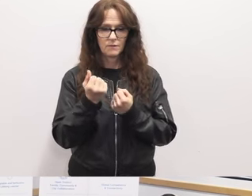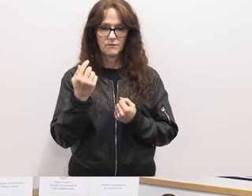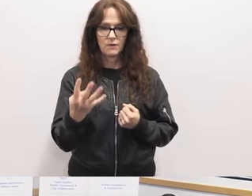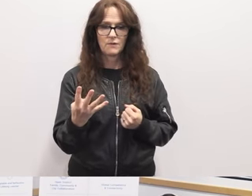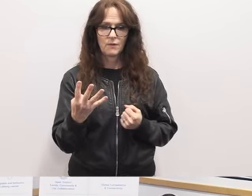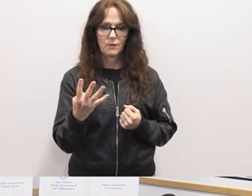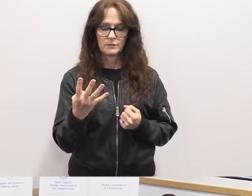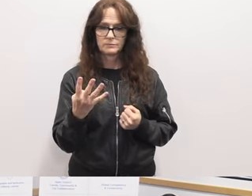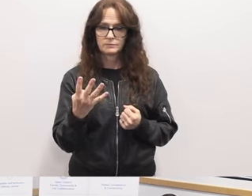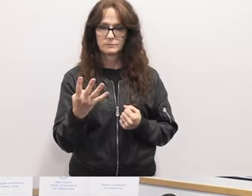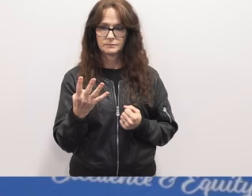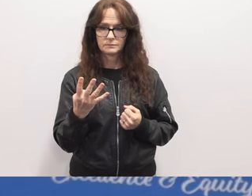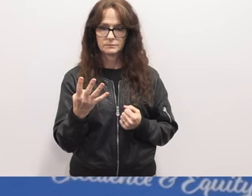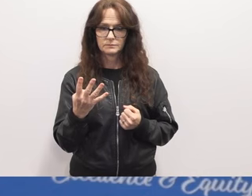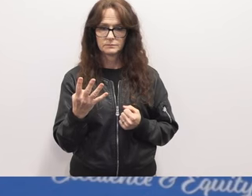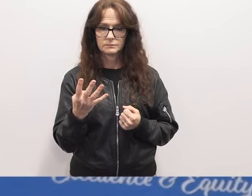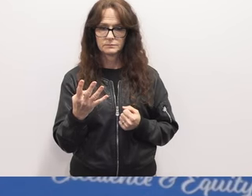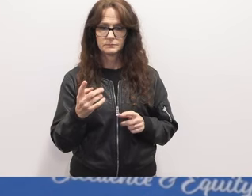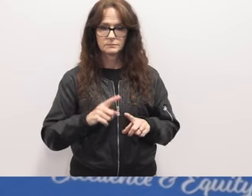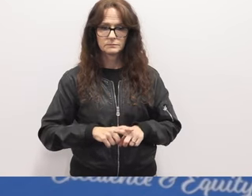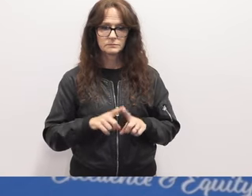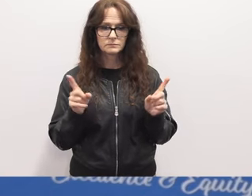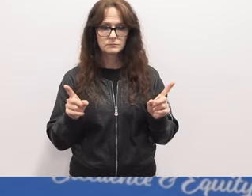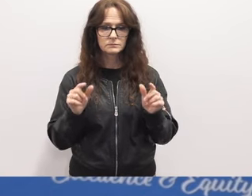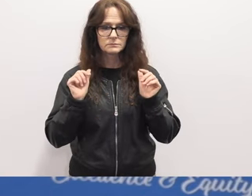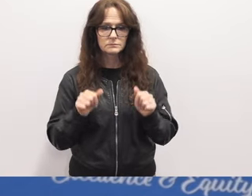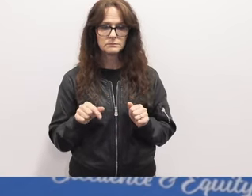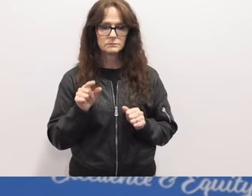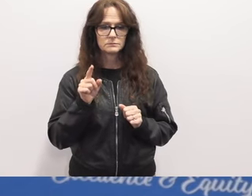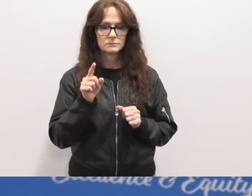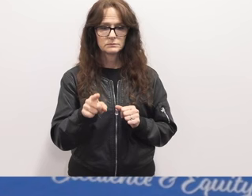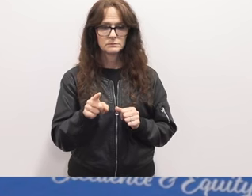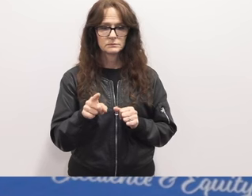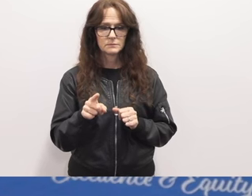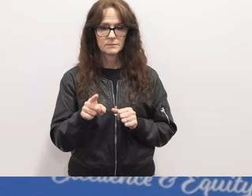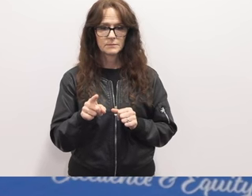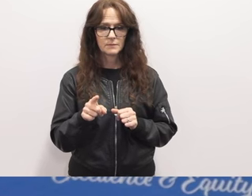But can you address the,